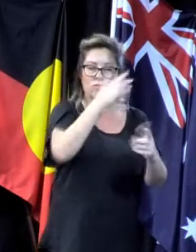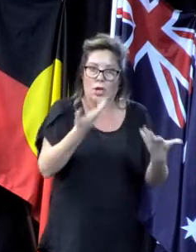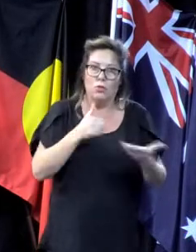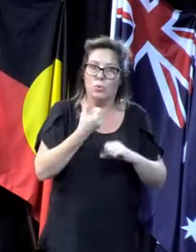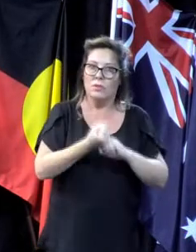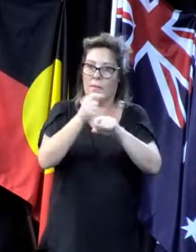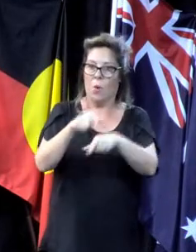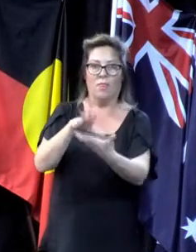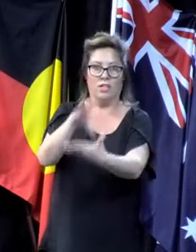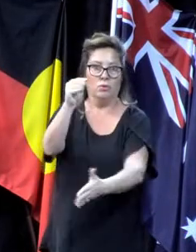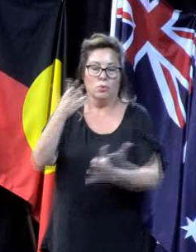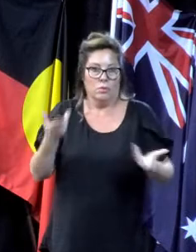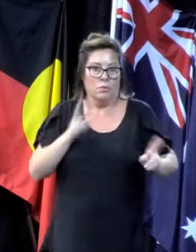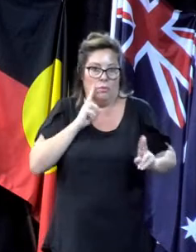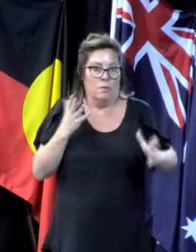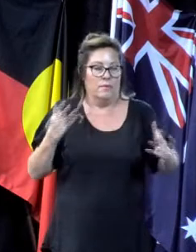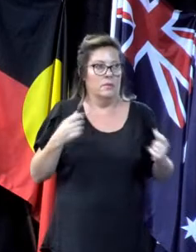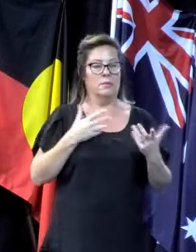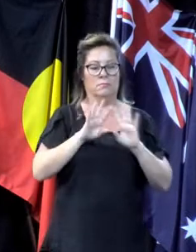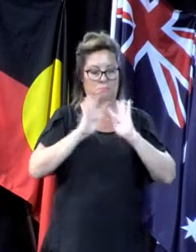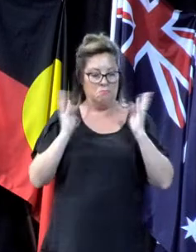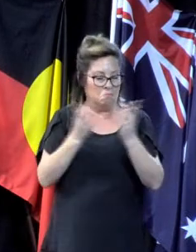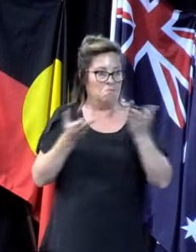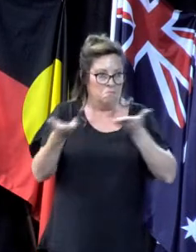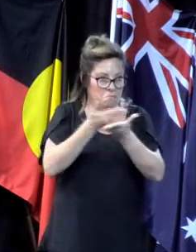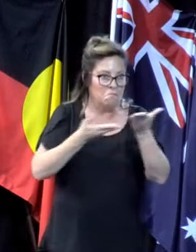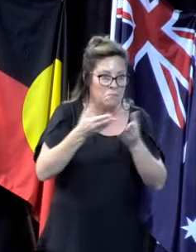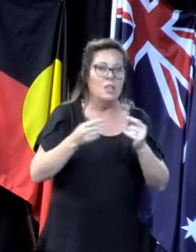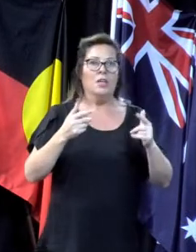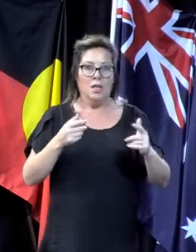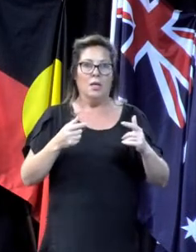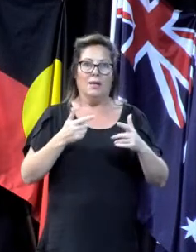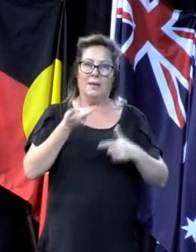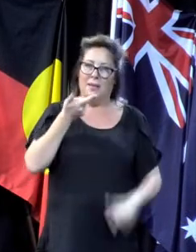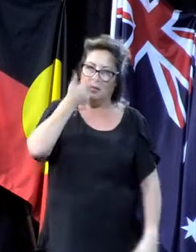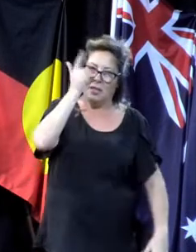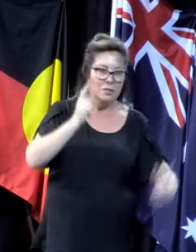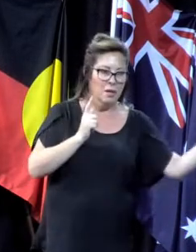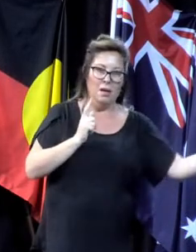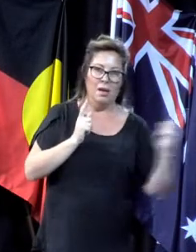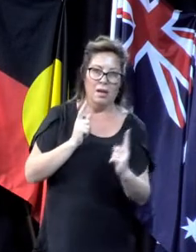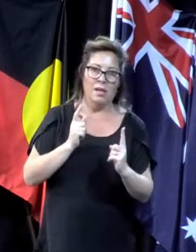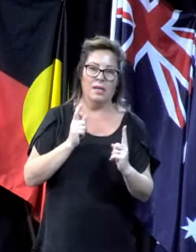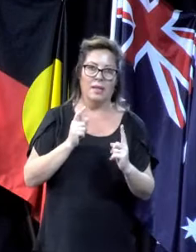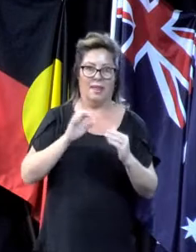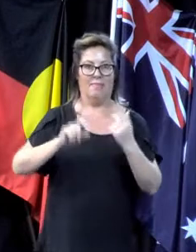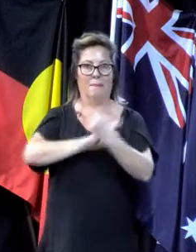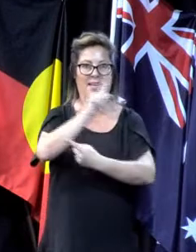So to get the teachers into that meeting, what does a school have to do